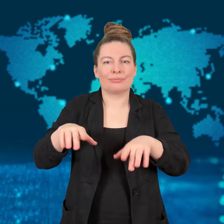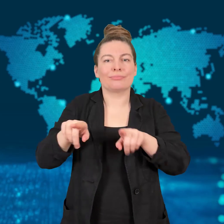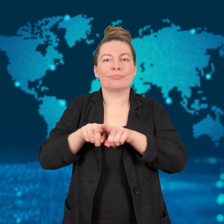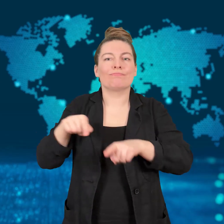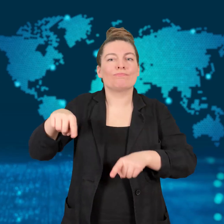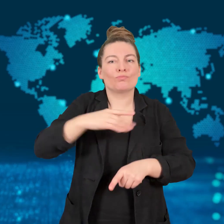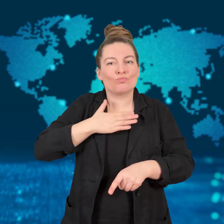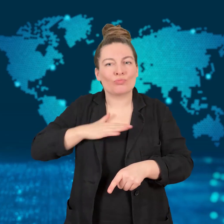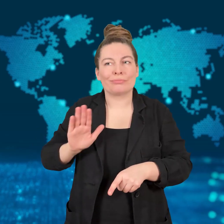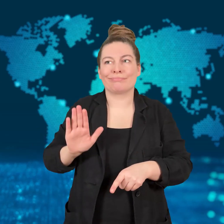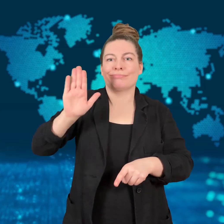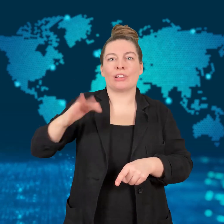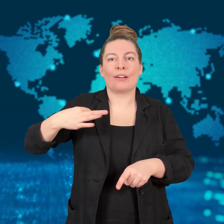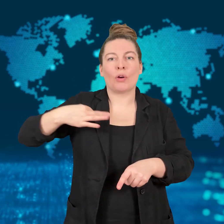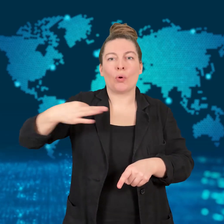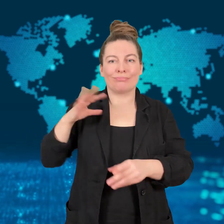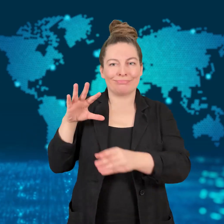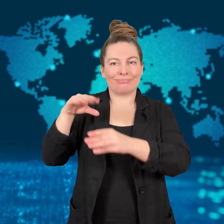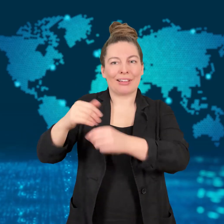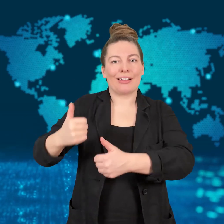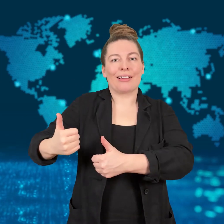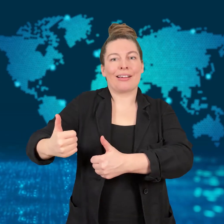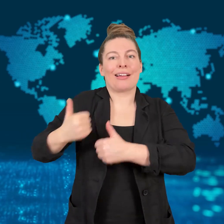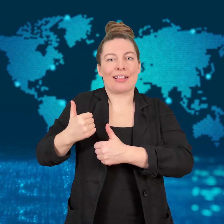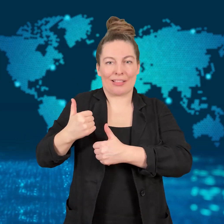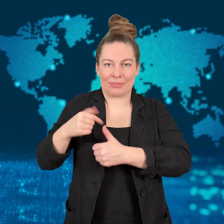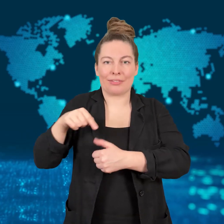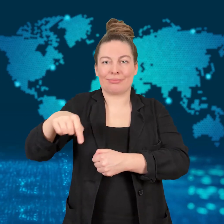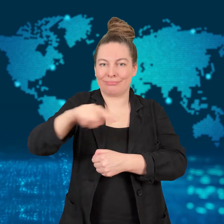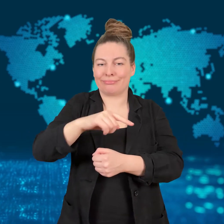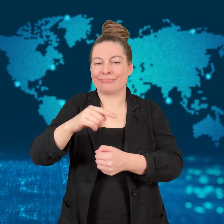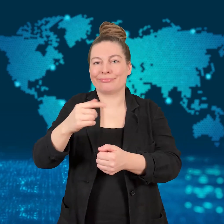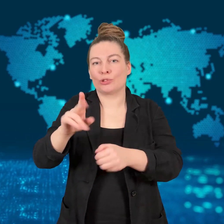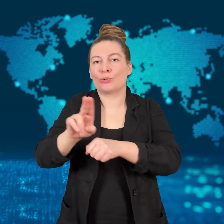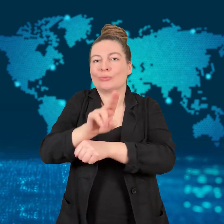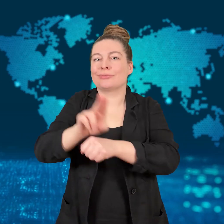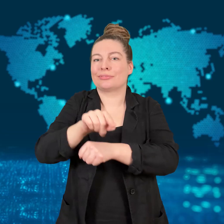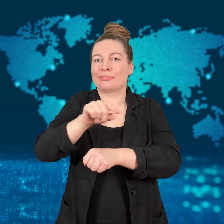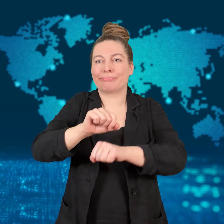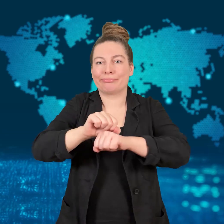volunteers - the Home Guard - during World War II.